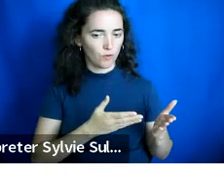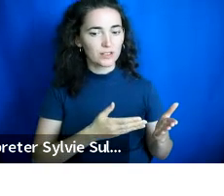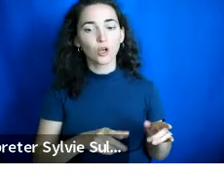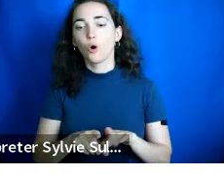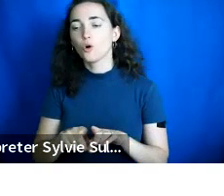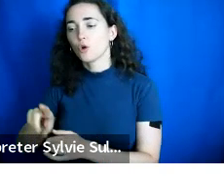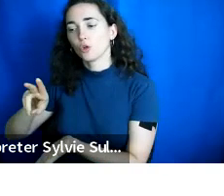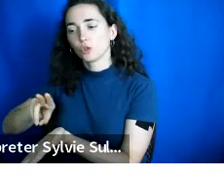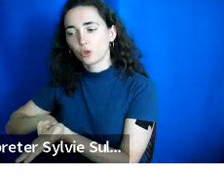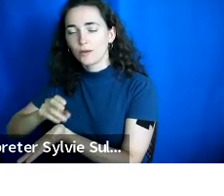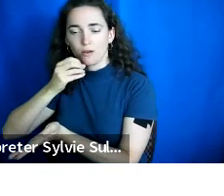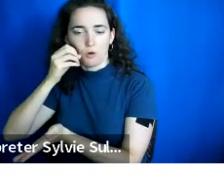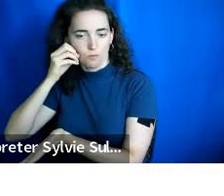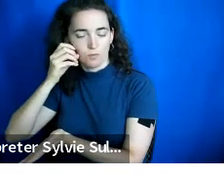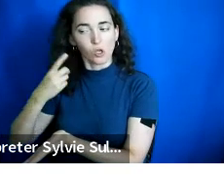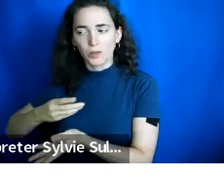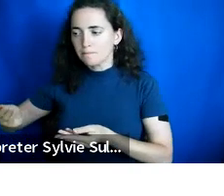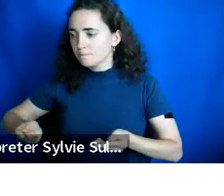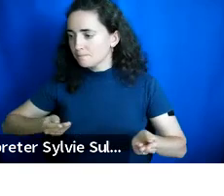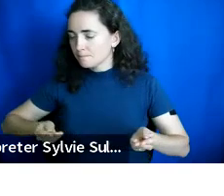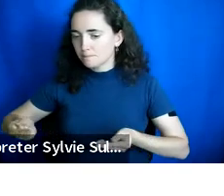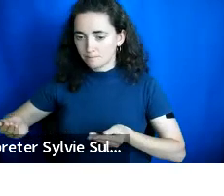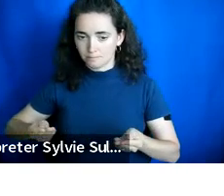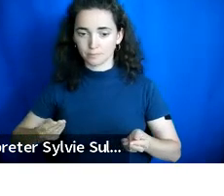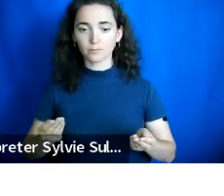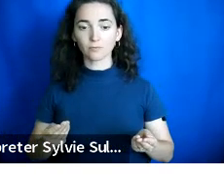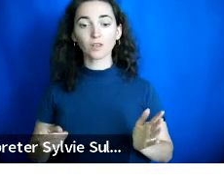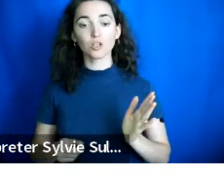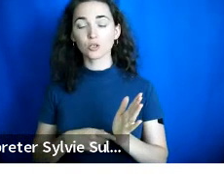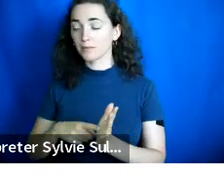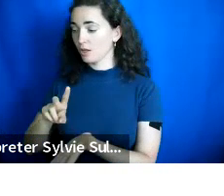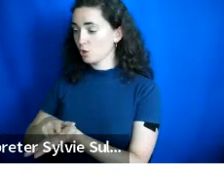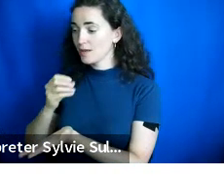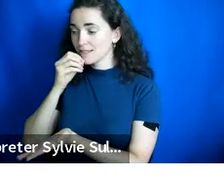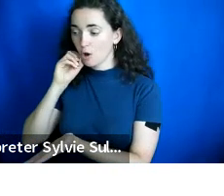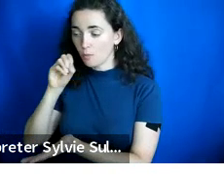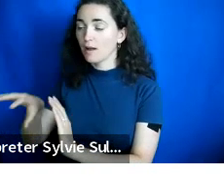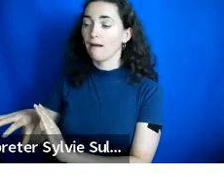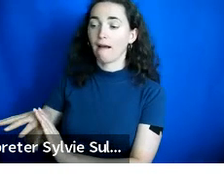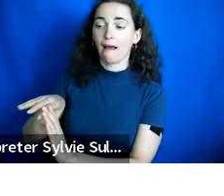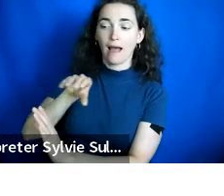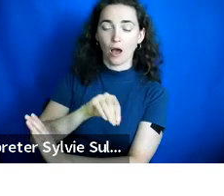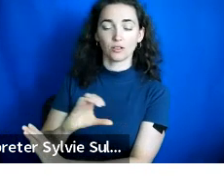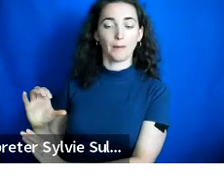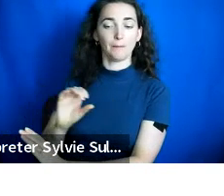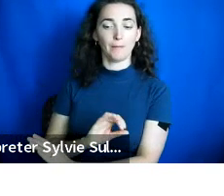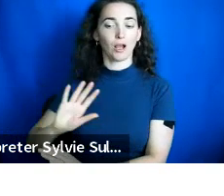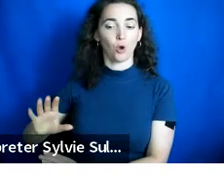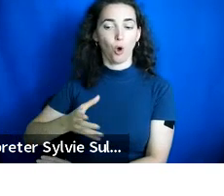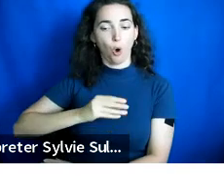We facilitate people going into nursing homes, and then sometimes, when they transition out of that nursing home facility level of care, back into their home and community.